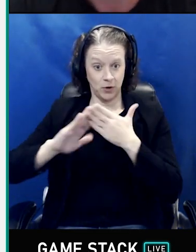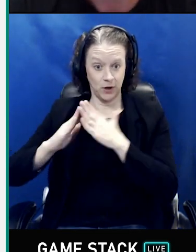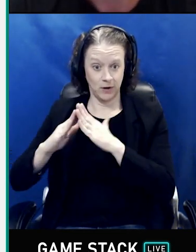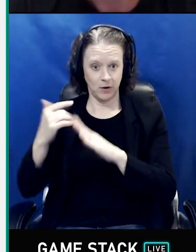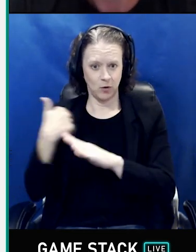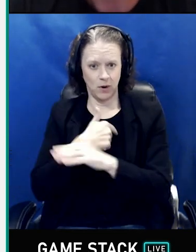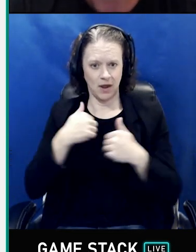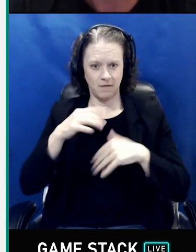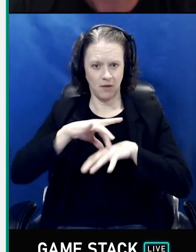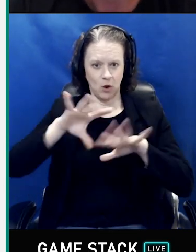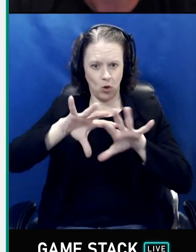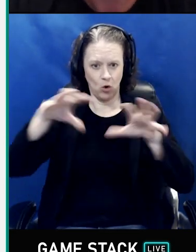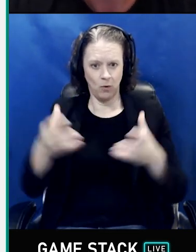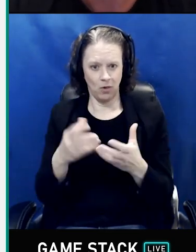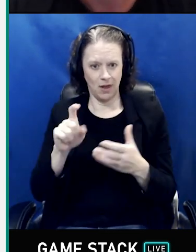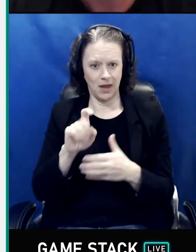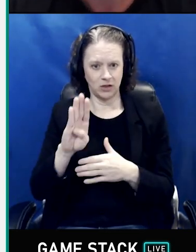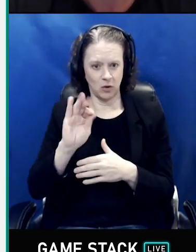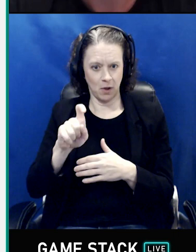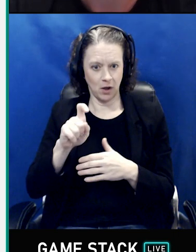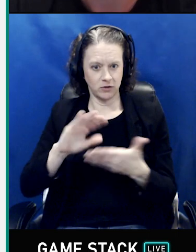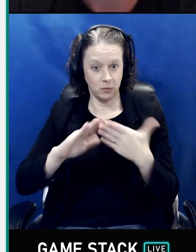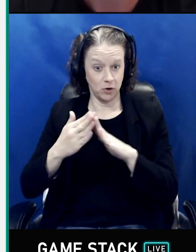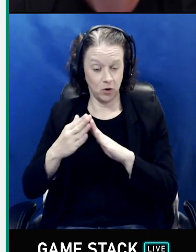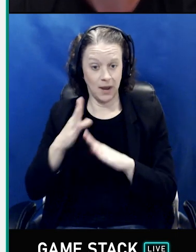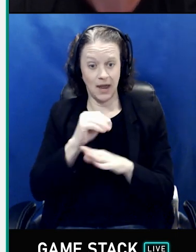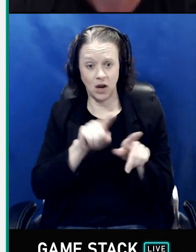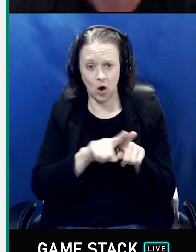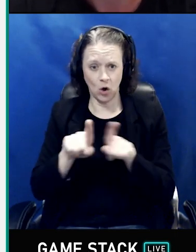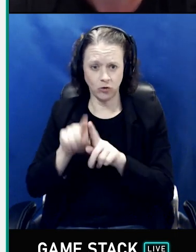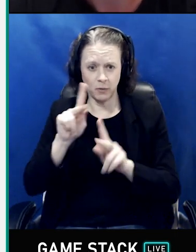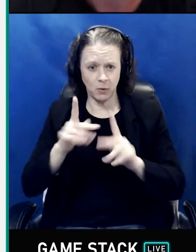but also a title by title community that engages with